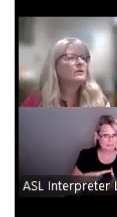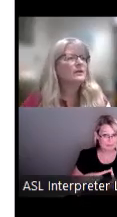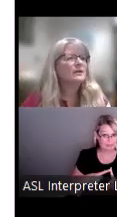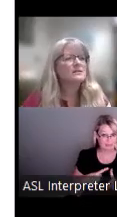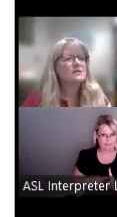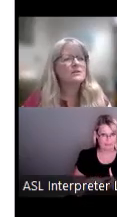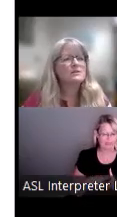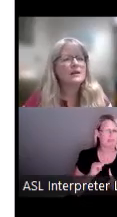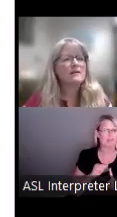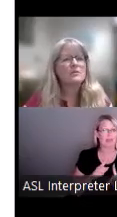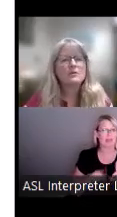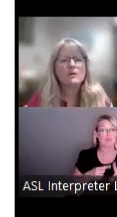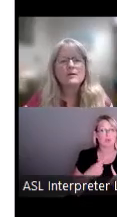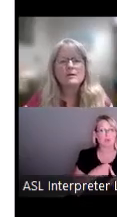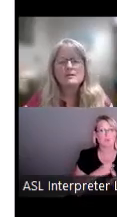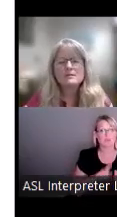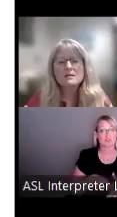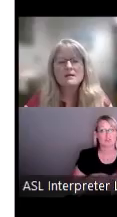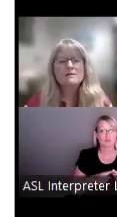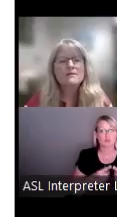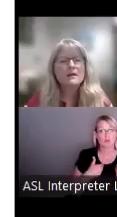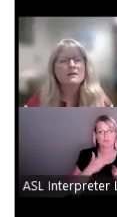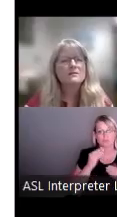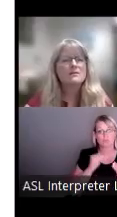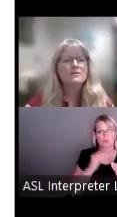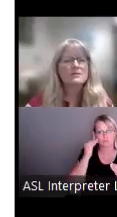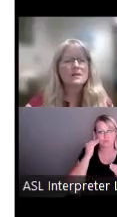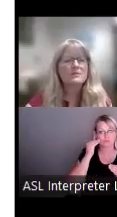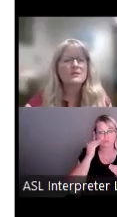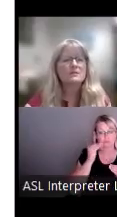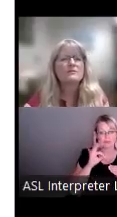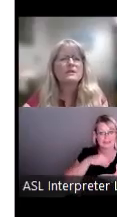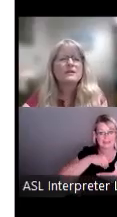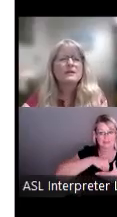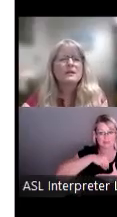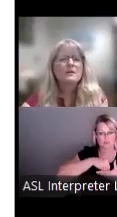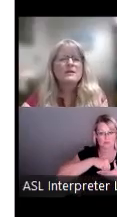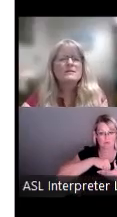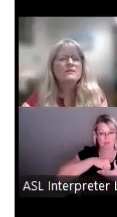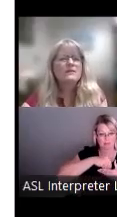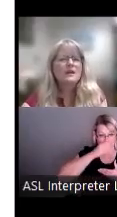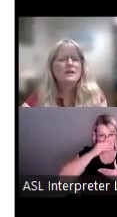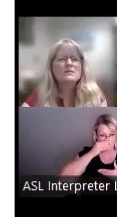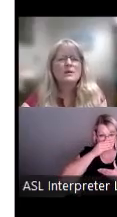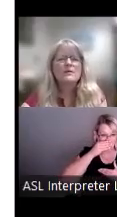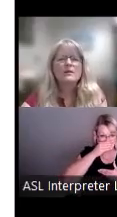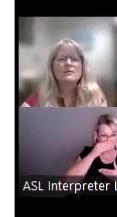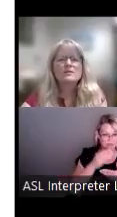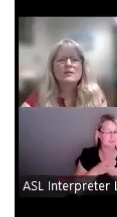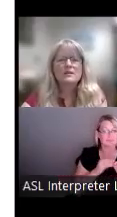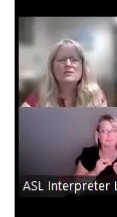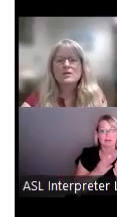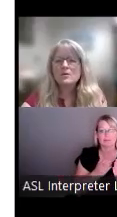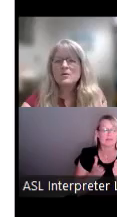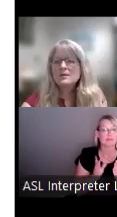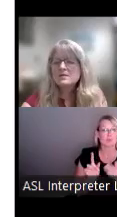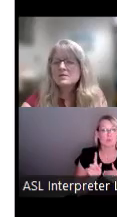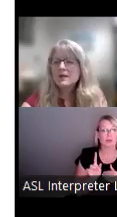we're really going to start to have more awareness of that interoceptive piece of things where they're starting to notice